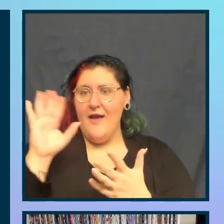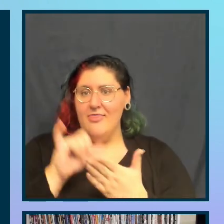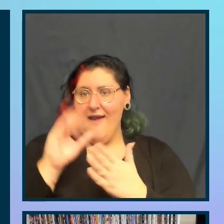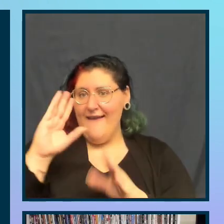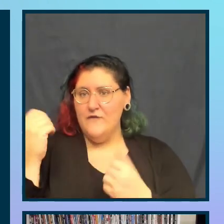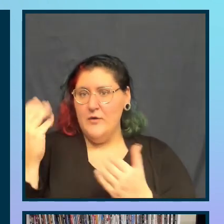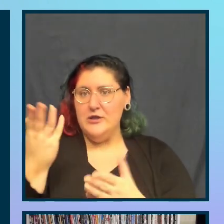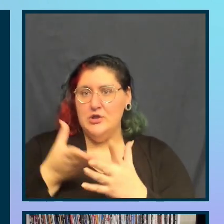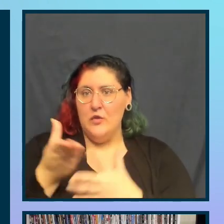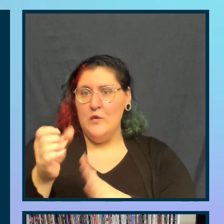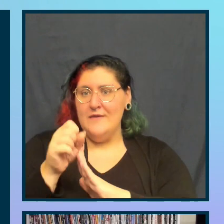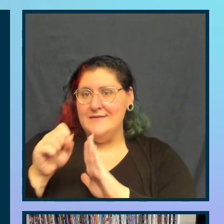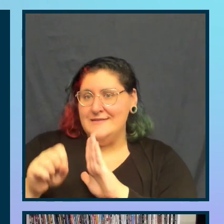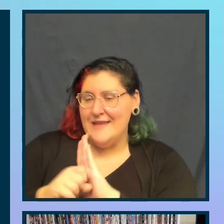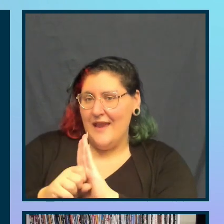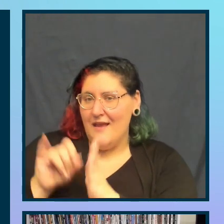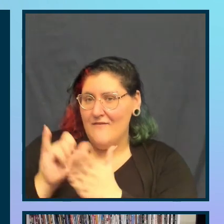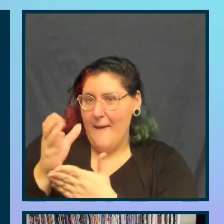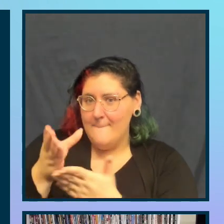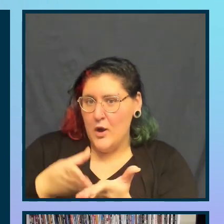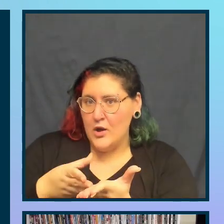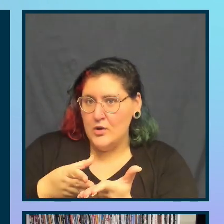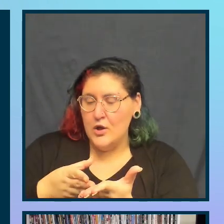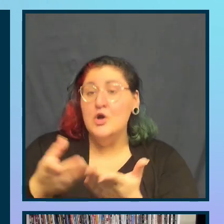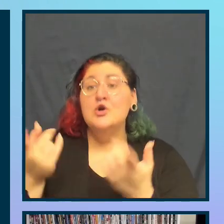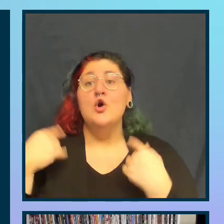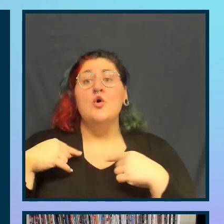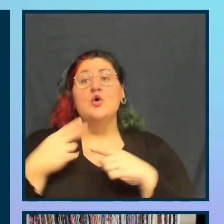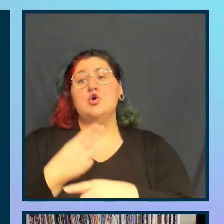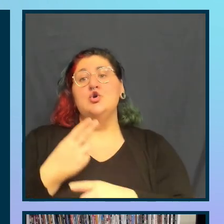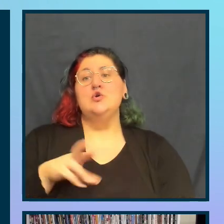So in React Native adding state information on the thing the user is interacting with